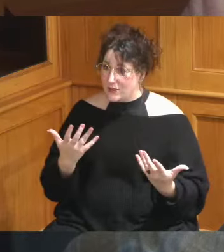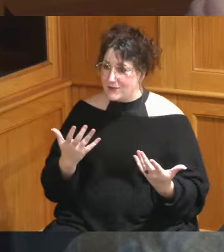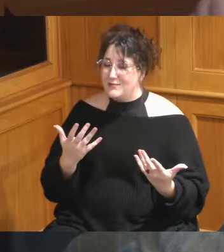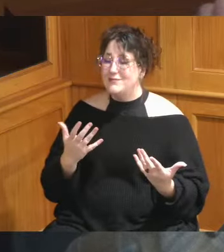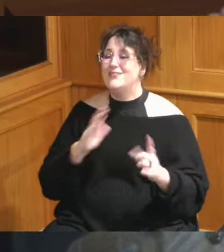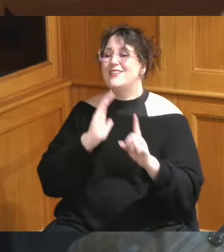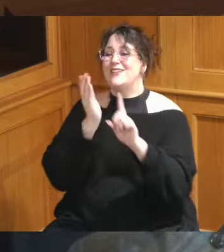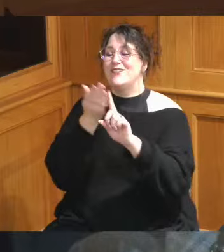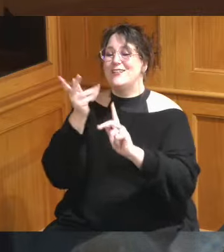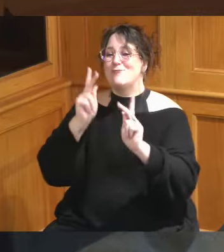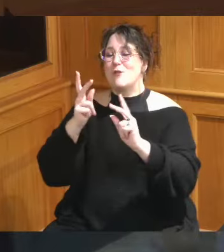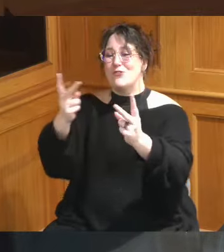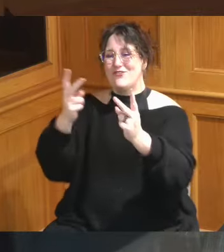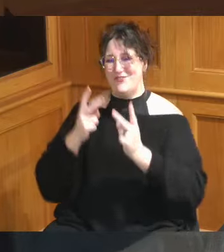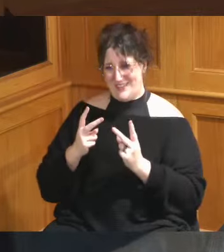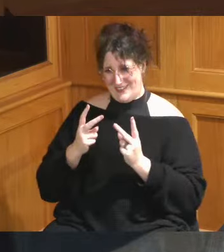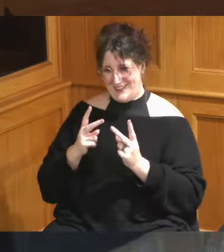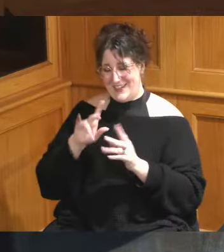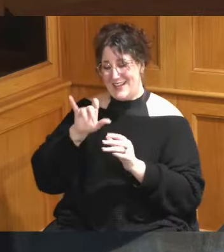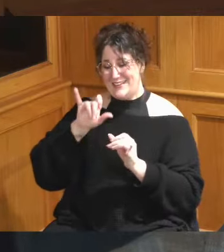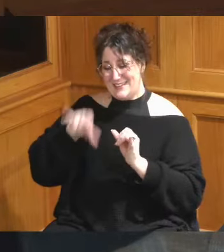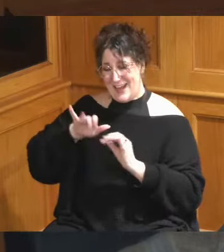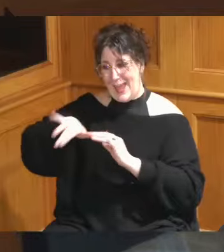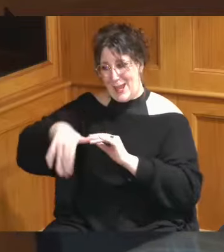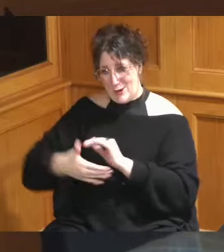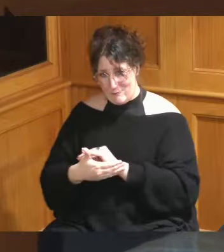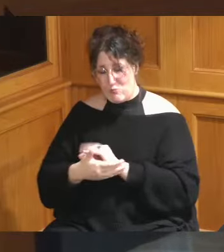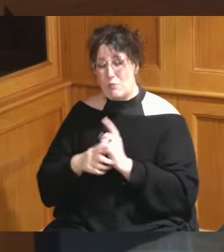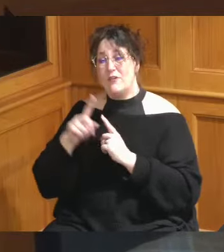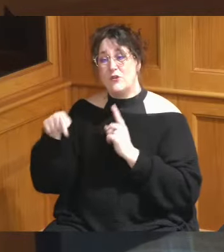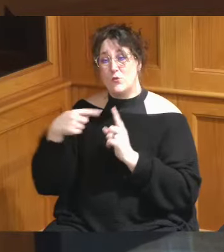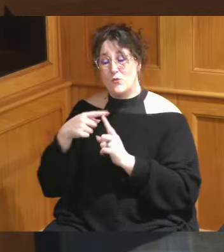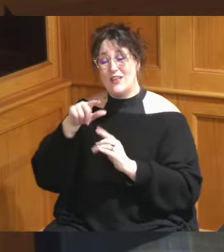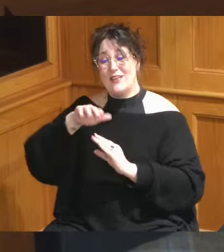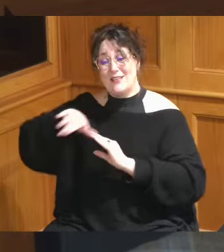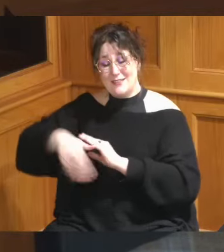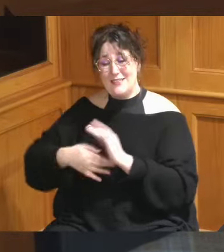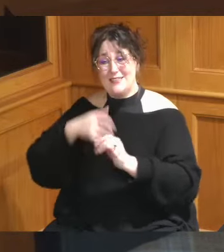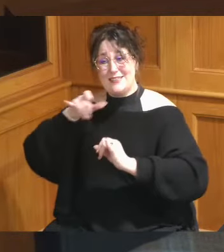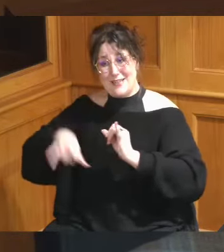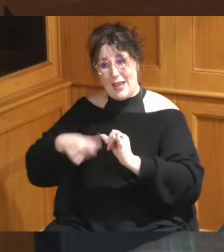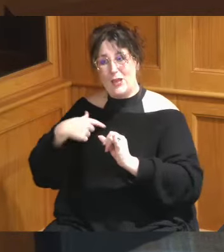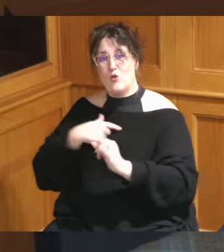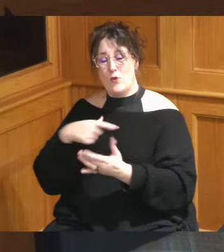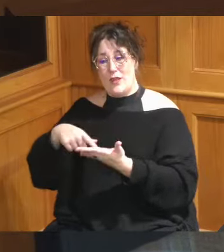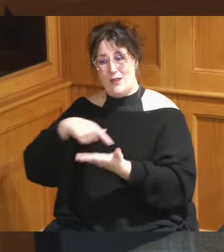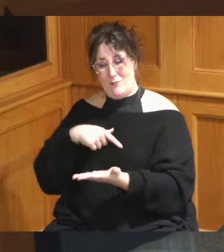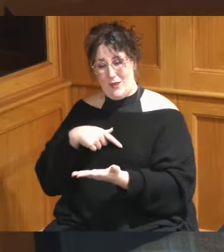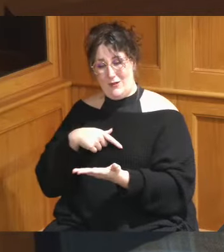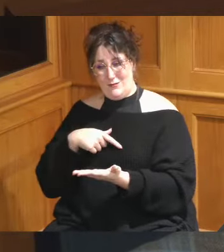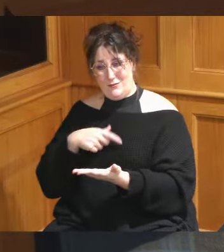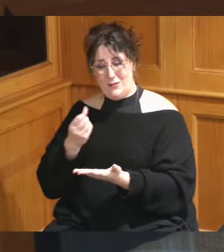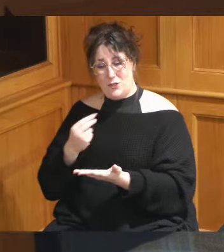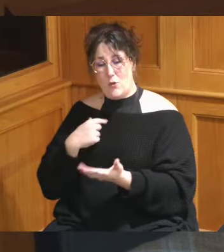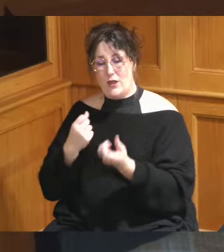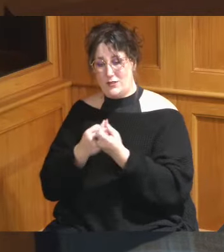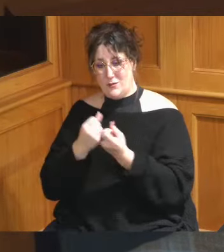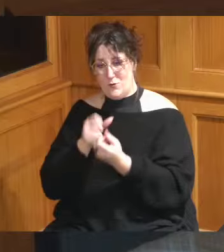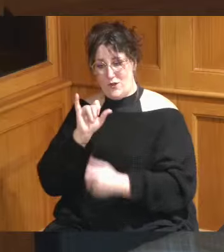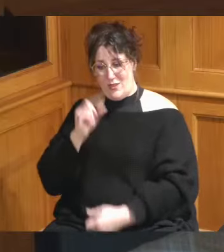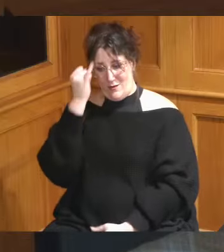the beds. And when those heads get on those beds, we as a county get money. So, I support that. And